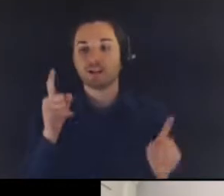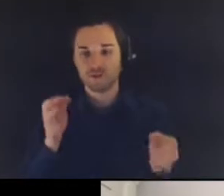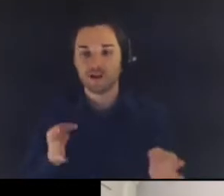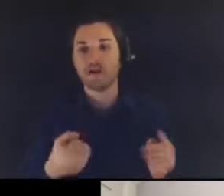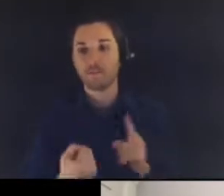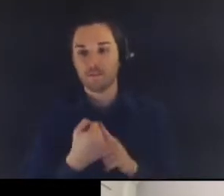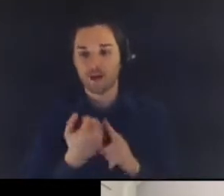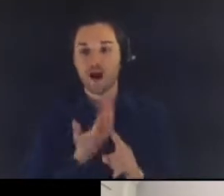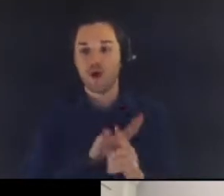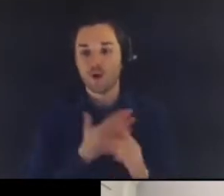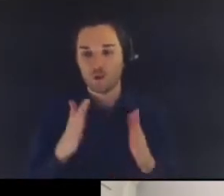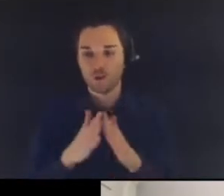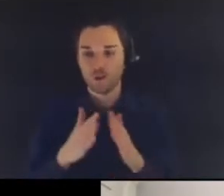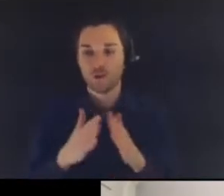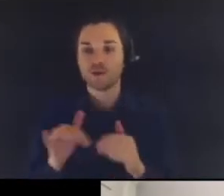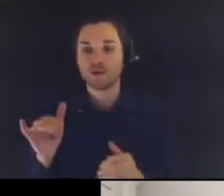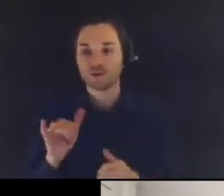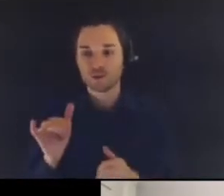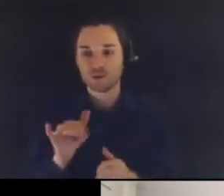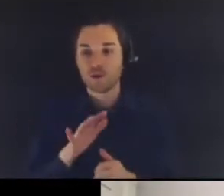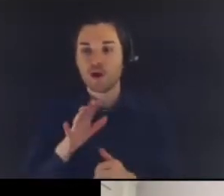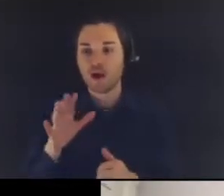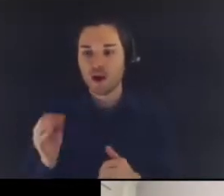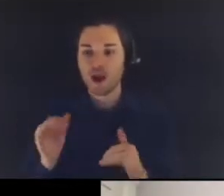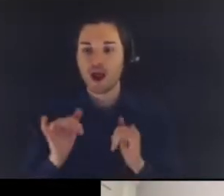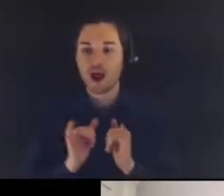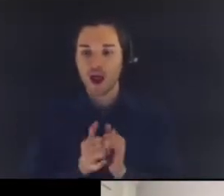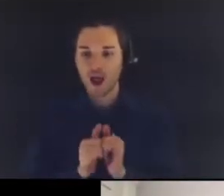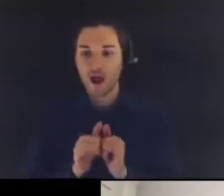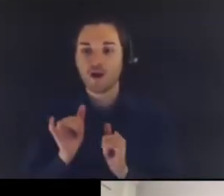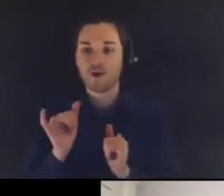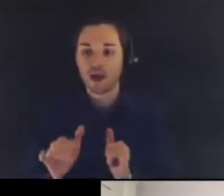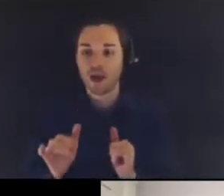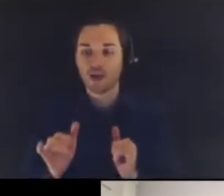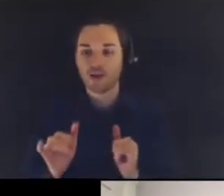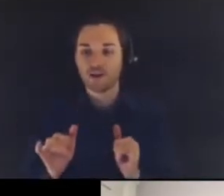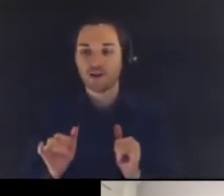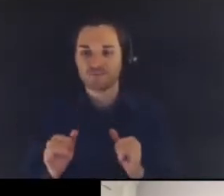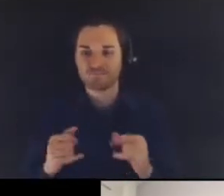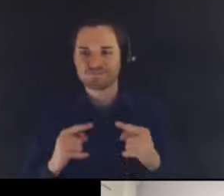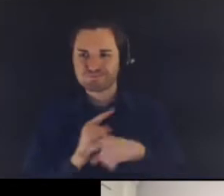multiple marginalization and disabilities. But I guess my take on the questions which